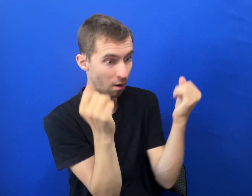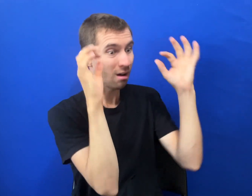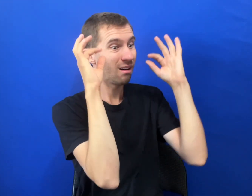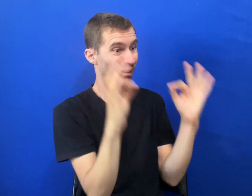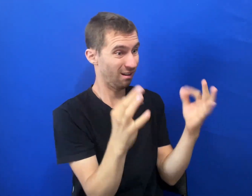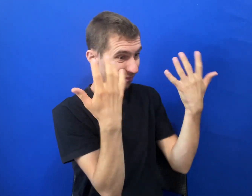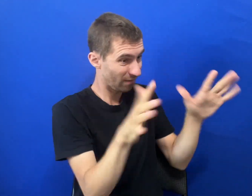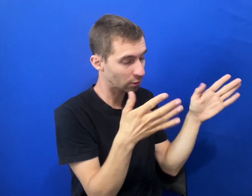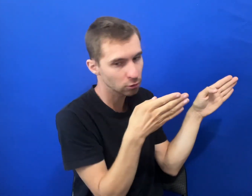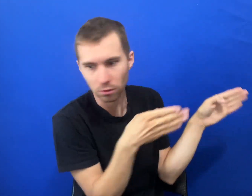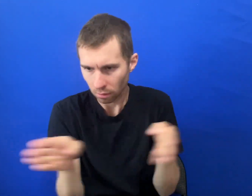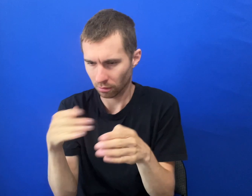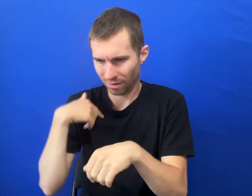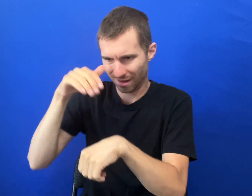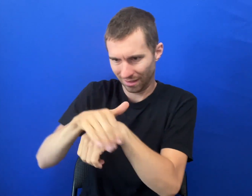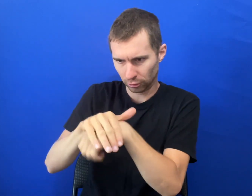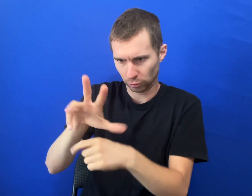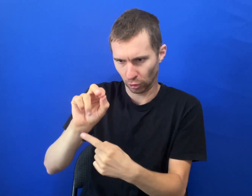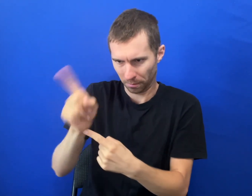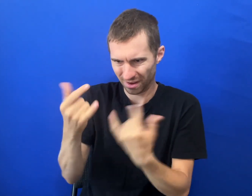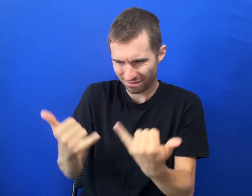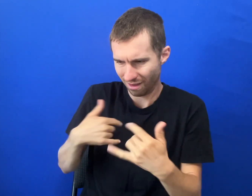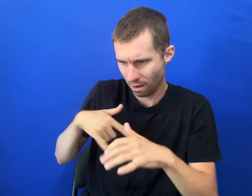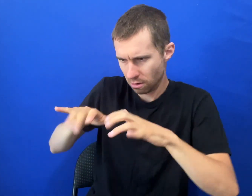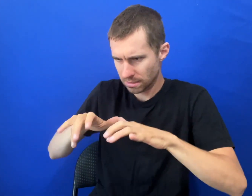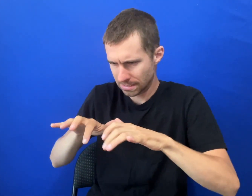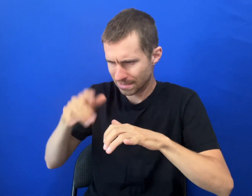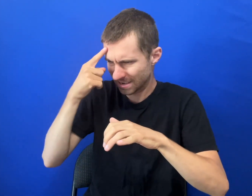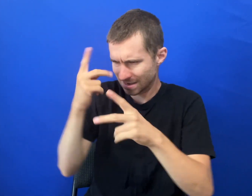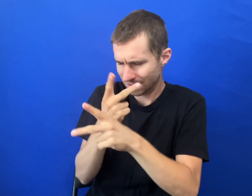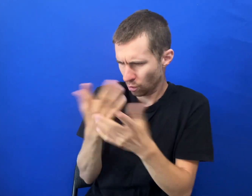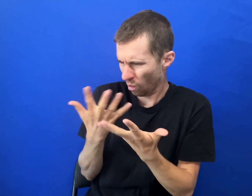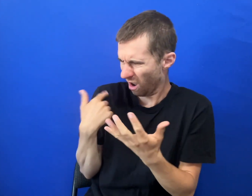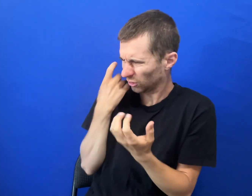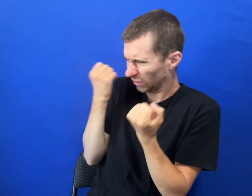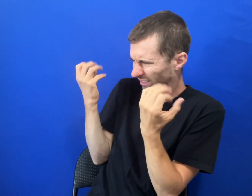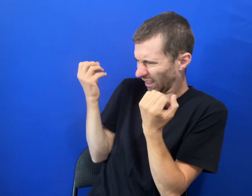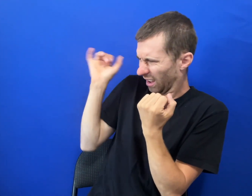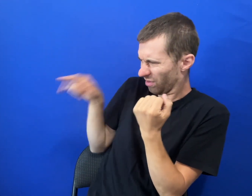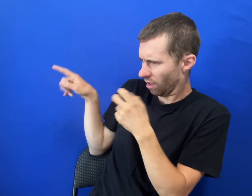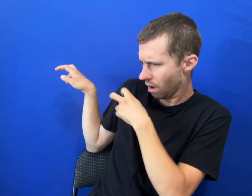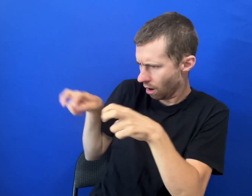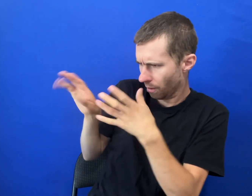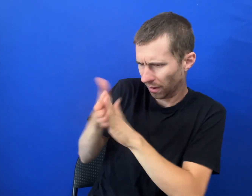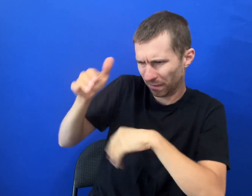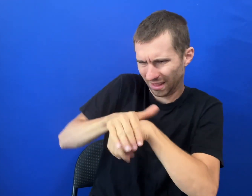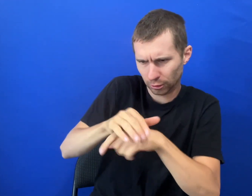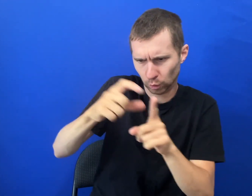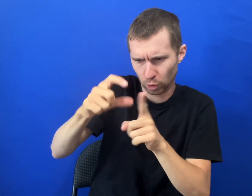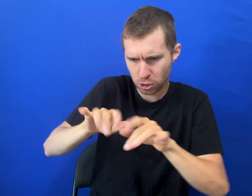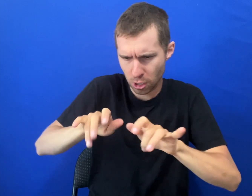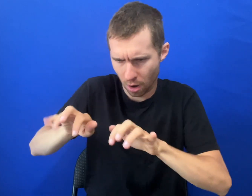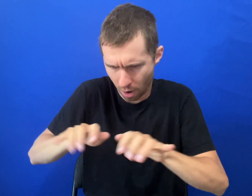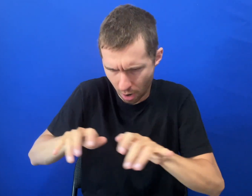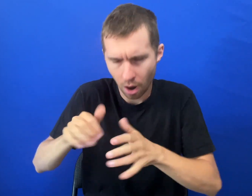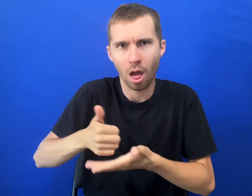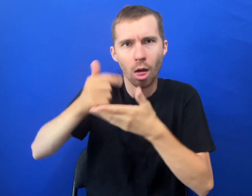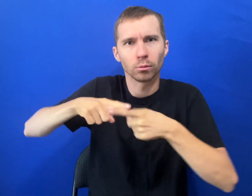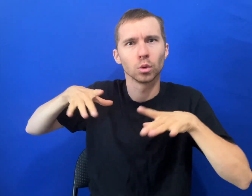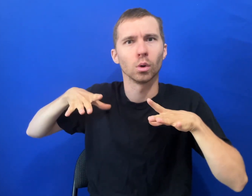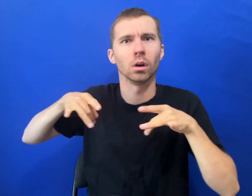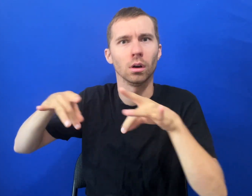Then, for the next 30 minutes, they shift to typing English -- and they have to figure out how to write down what they had just signed out in the class discussion, so they're practicing their vocabulary skills, which helps them to improve their English.